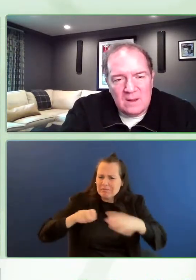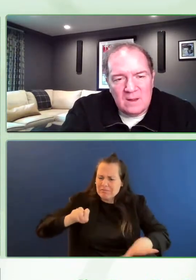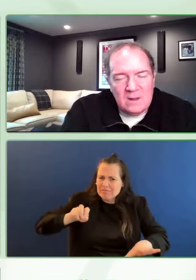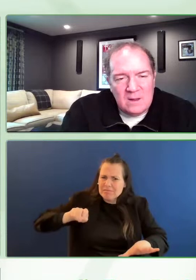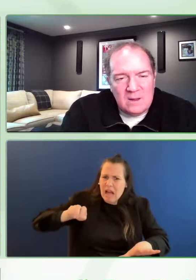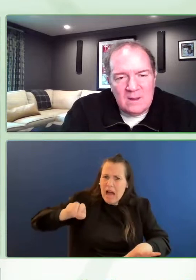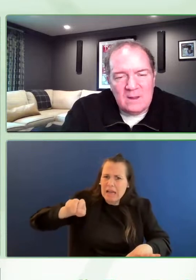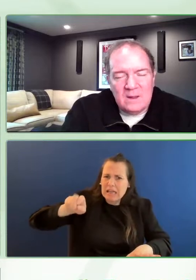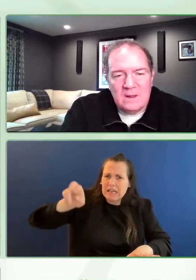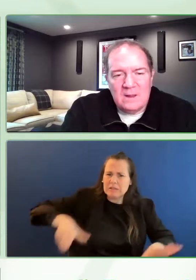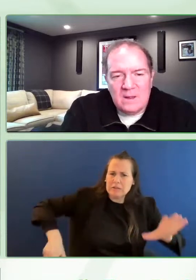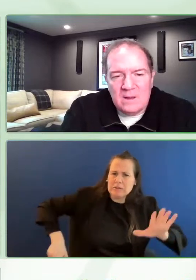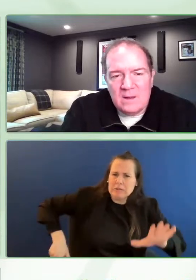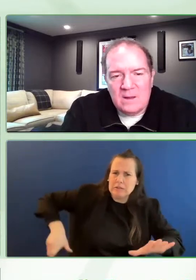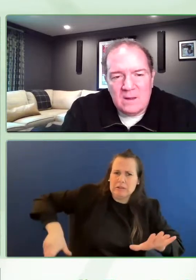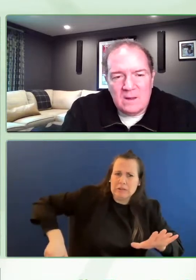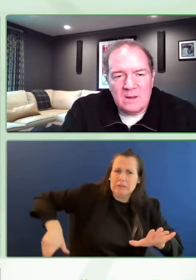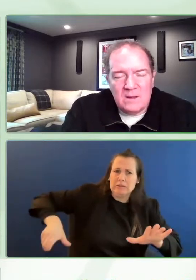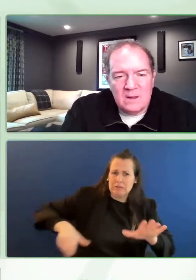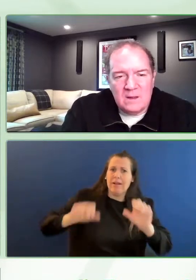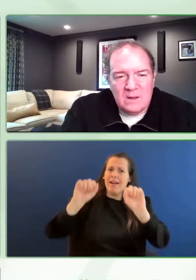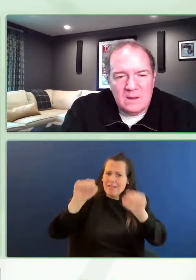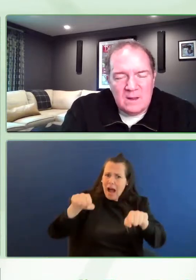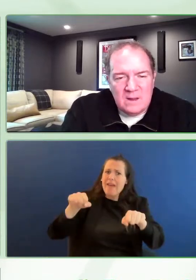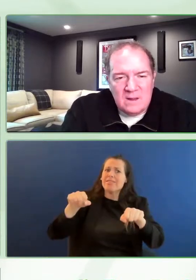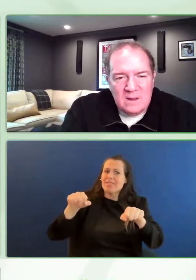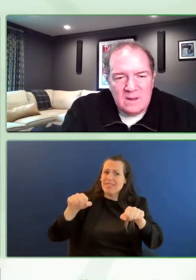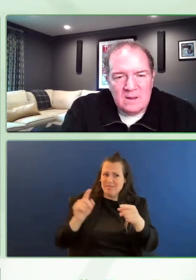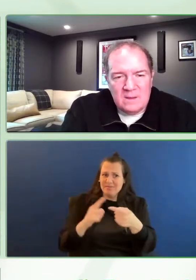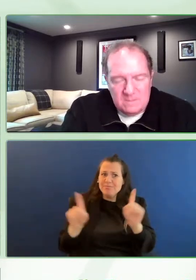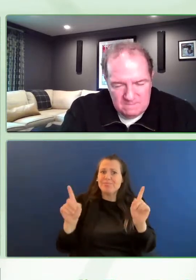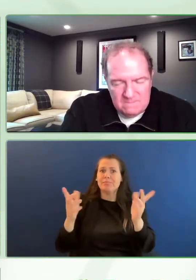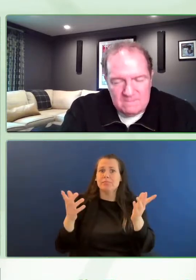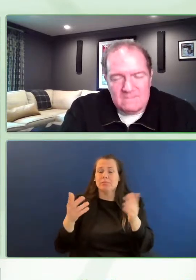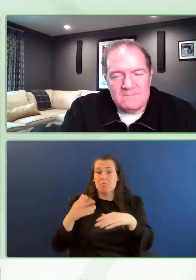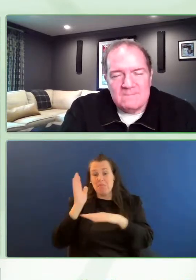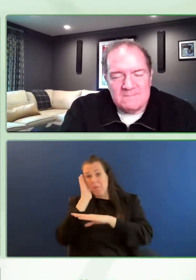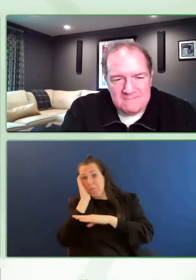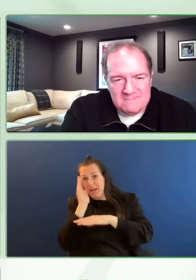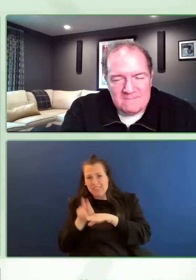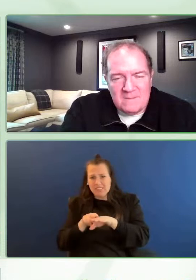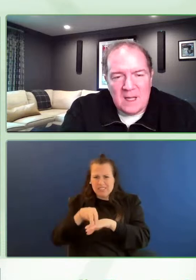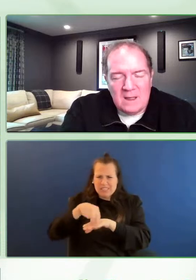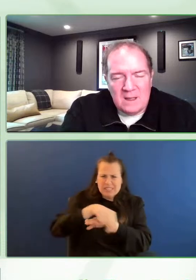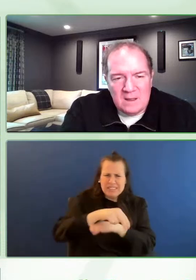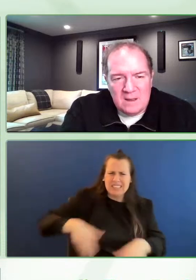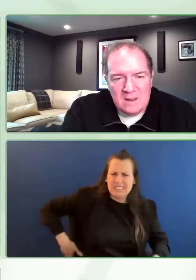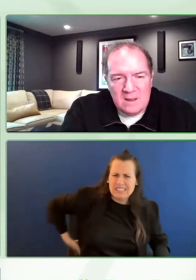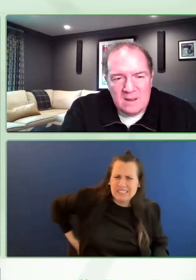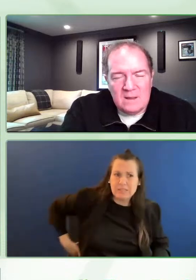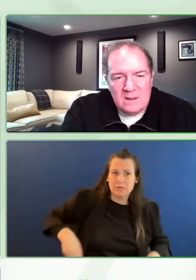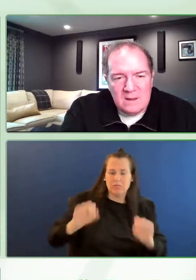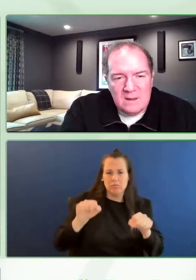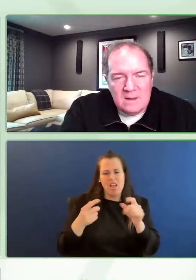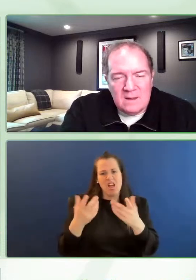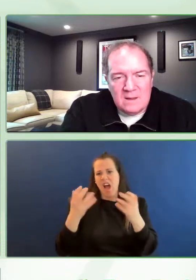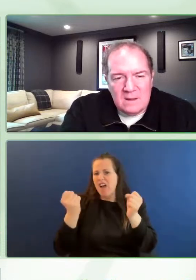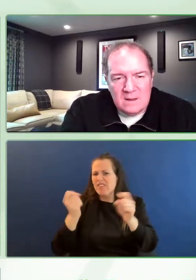are really larger than anyone of us understand and it appears to be the case that you do as well.